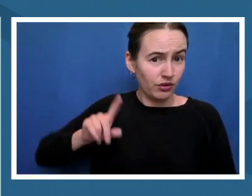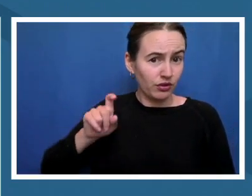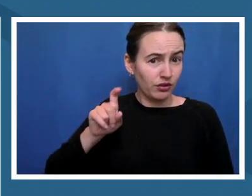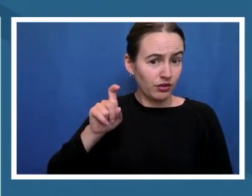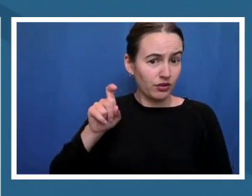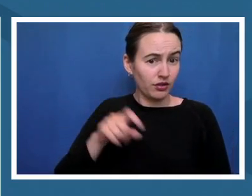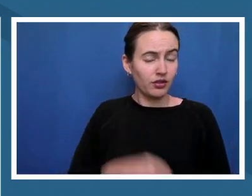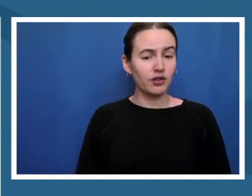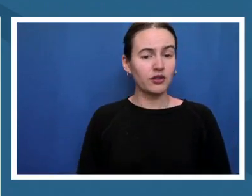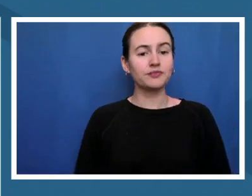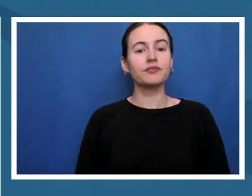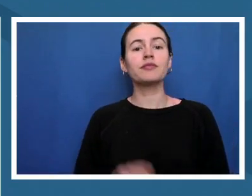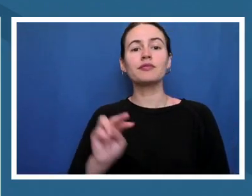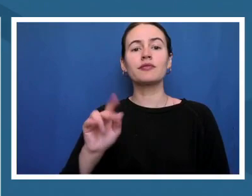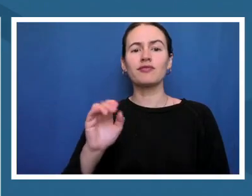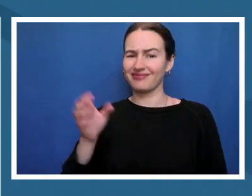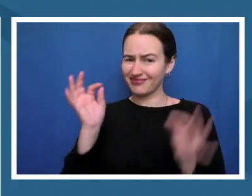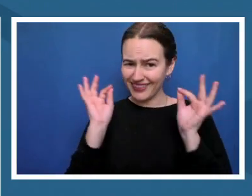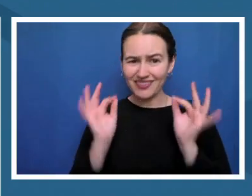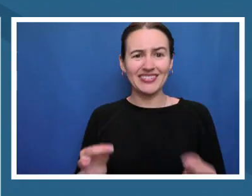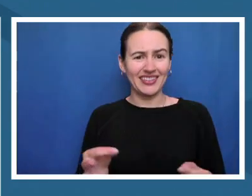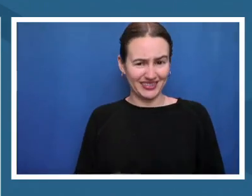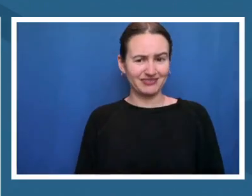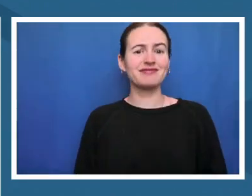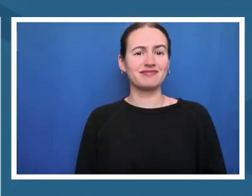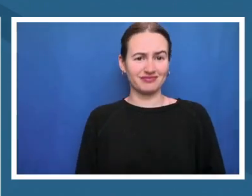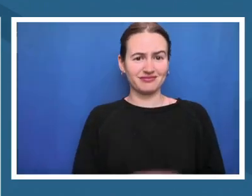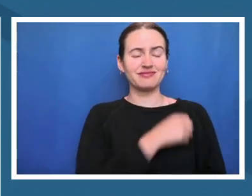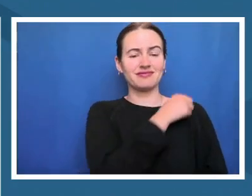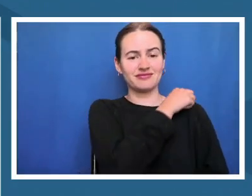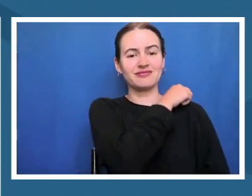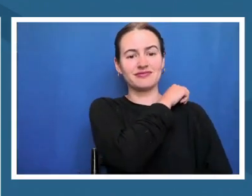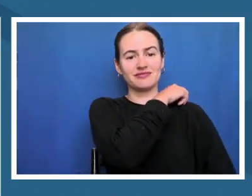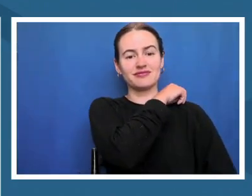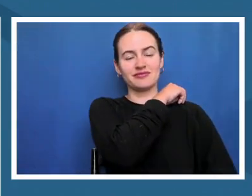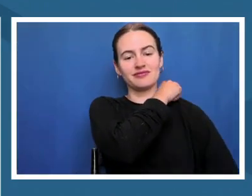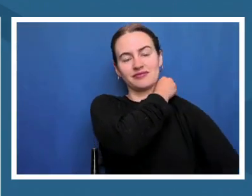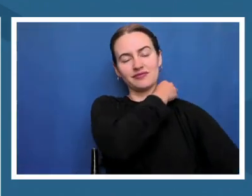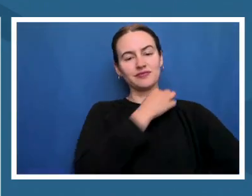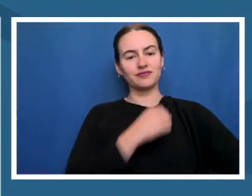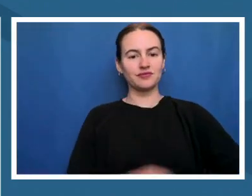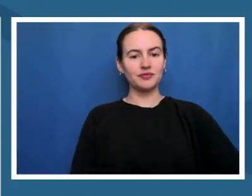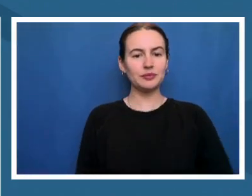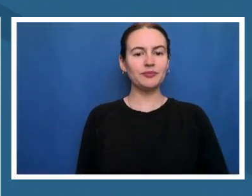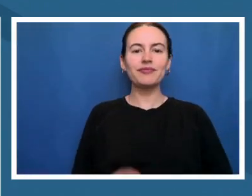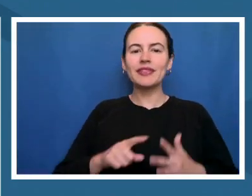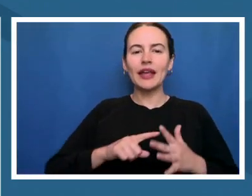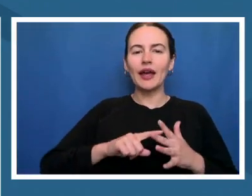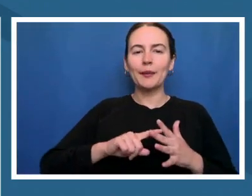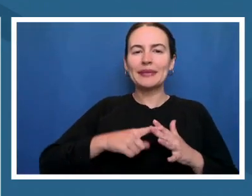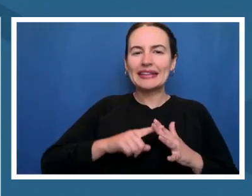say definitely definitely a lot of like part of it is like that initial